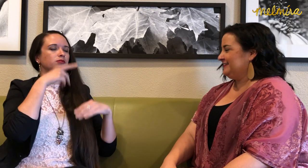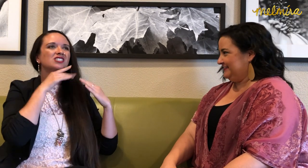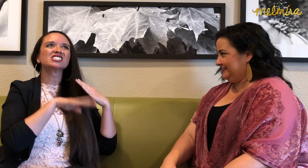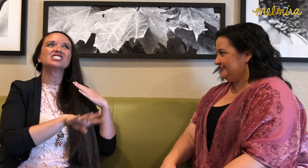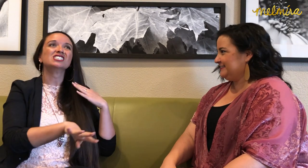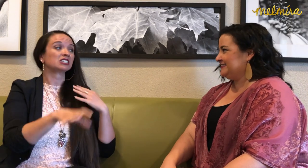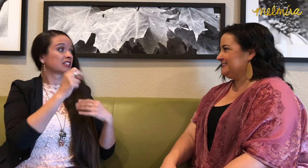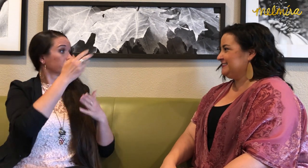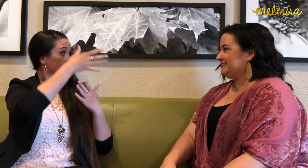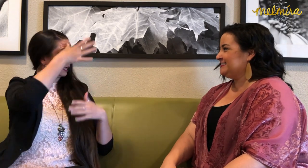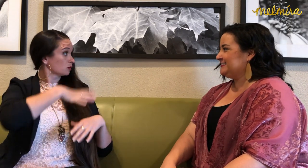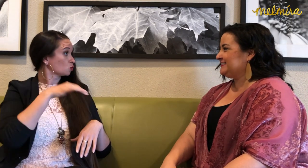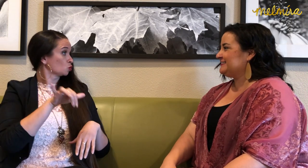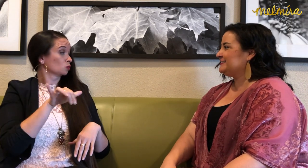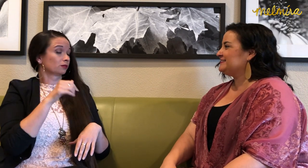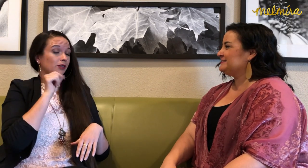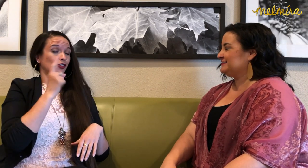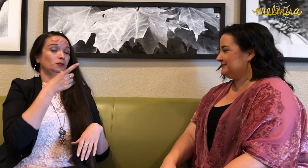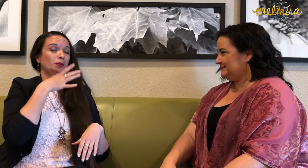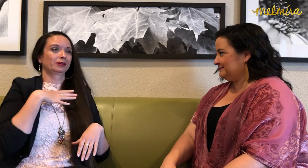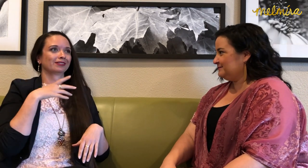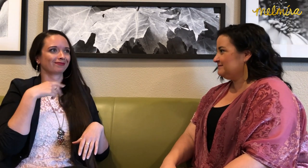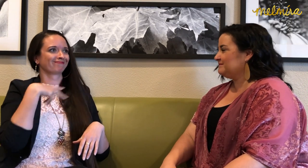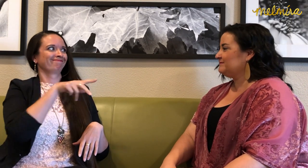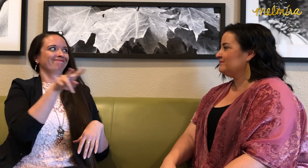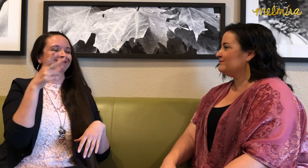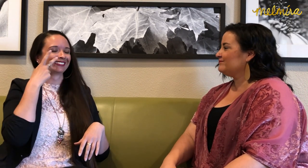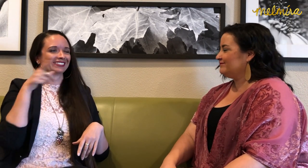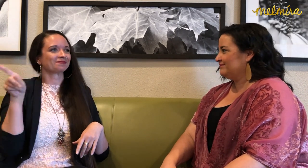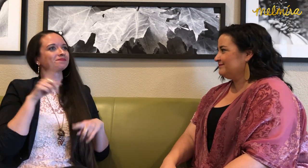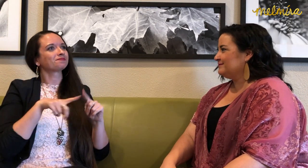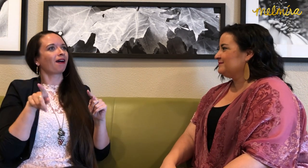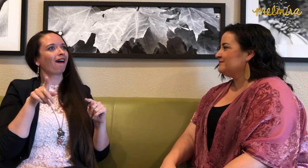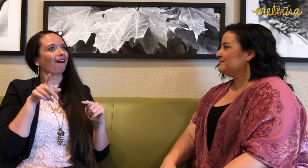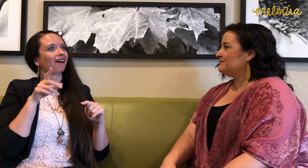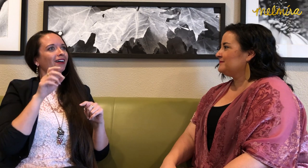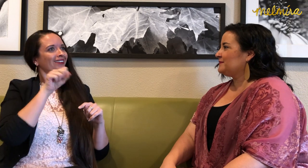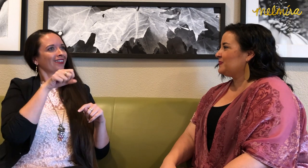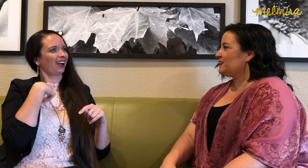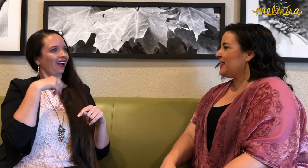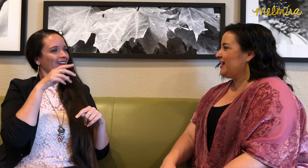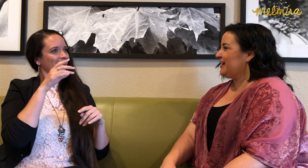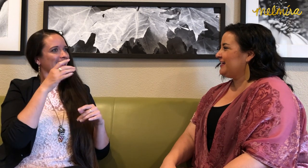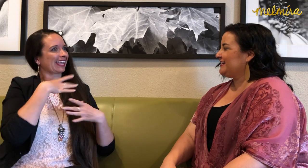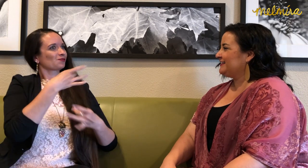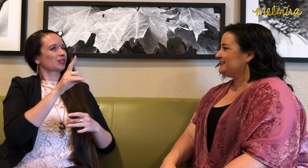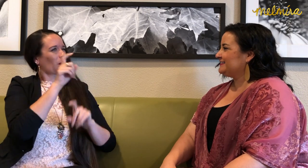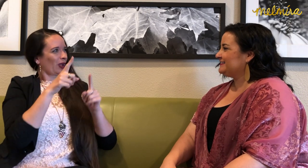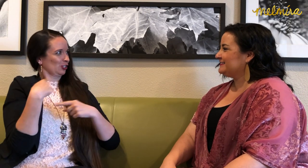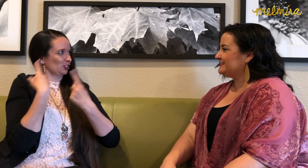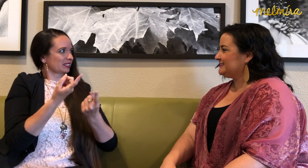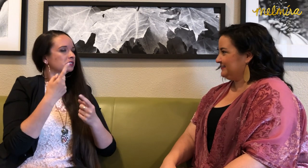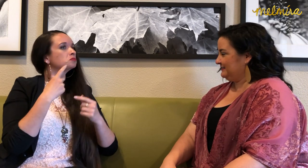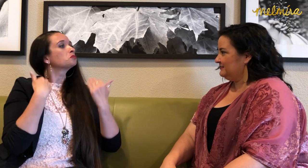with much longer hair. Even men, too, not just women. I've seen some. But, yeah, people ask me interesting questions.